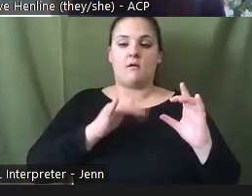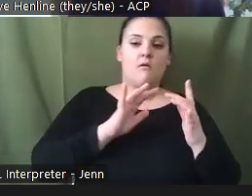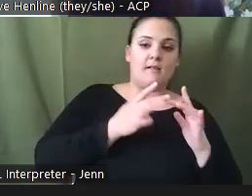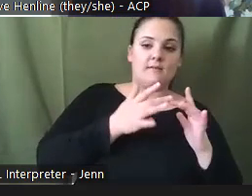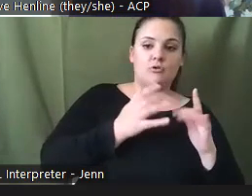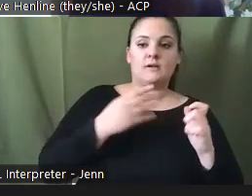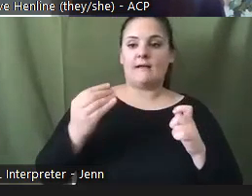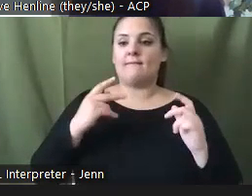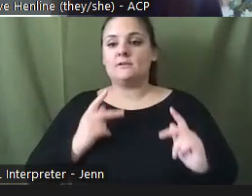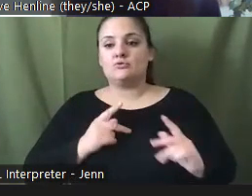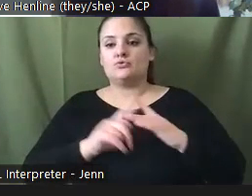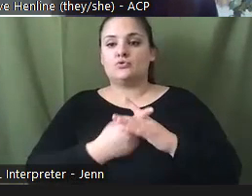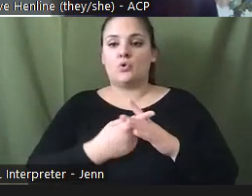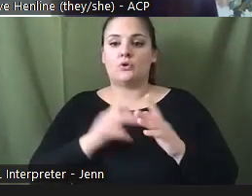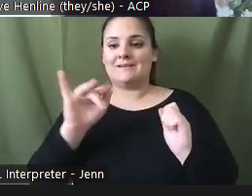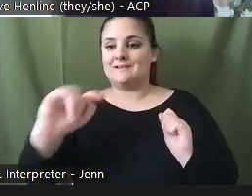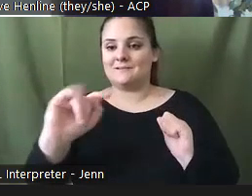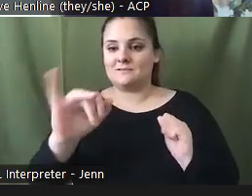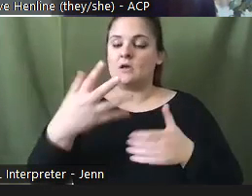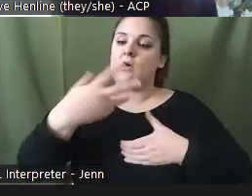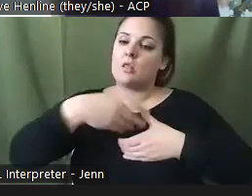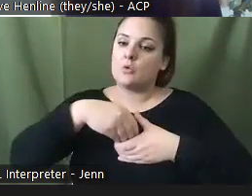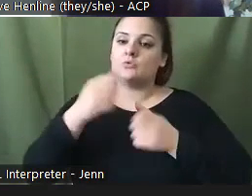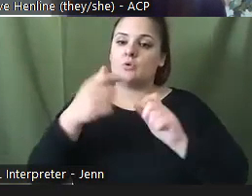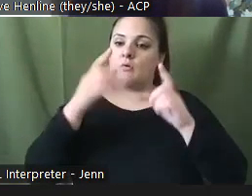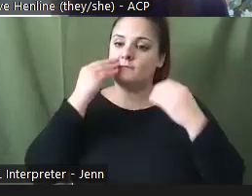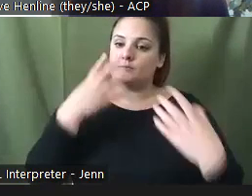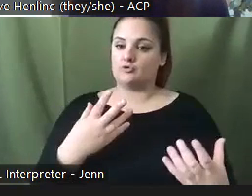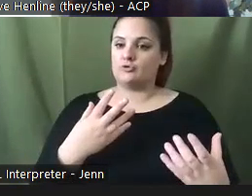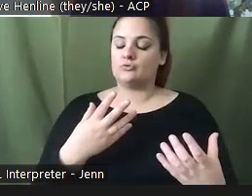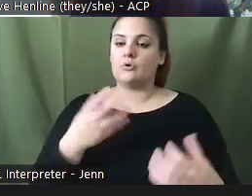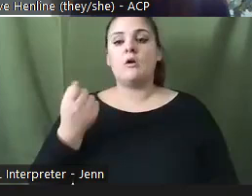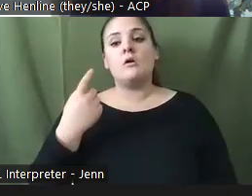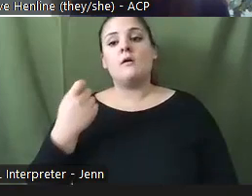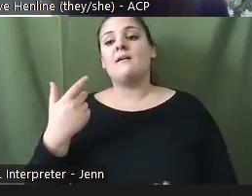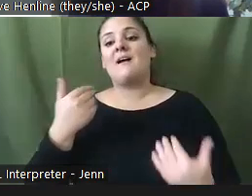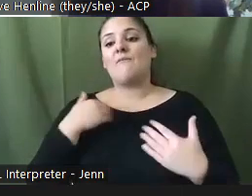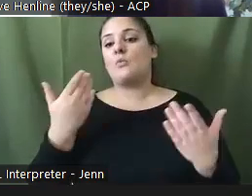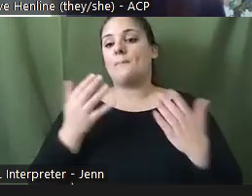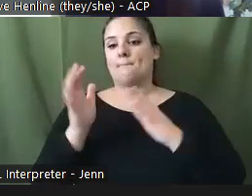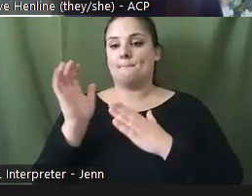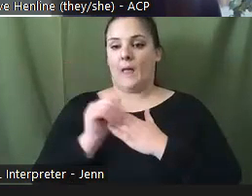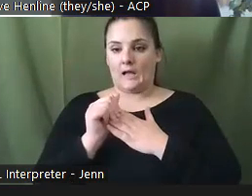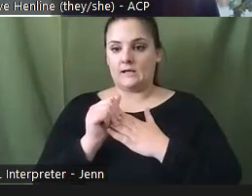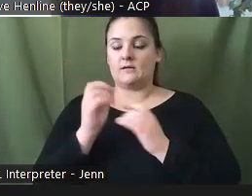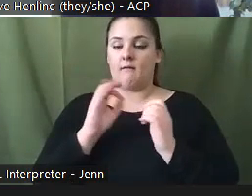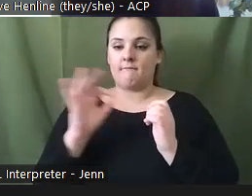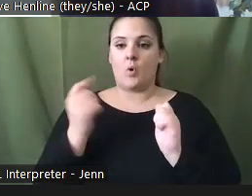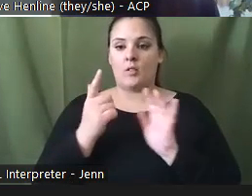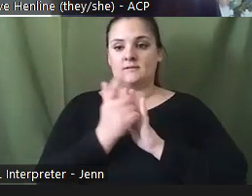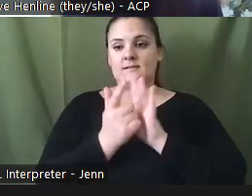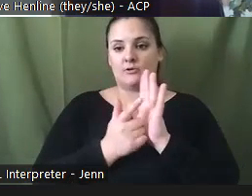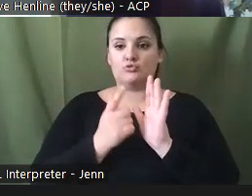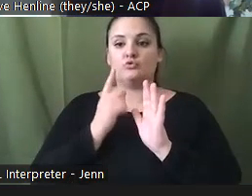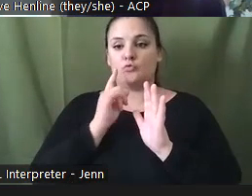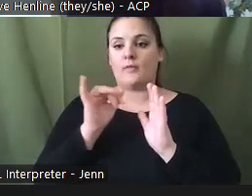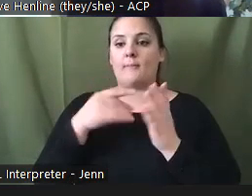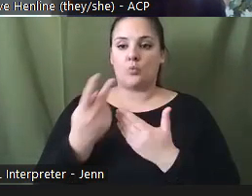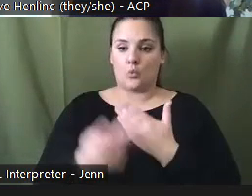starter kit that includes that information. It has a packet of the statutes for the program and just